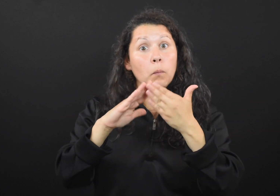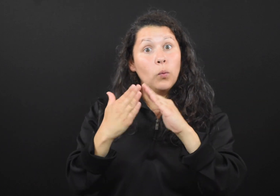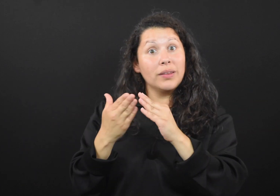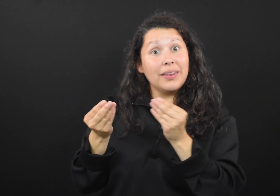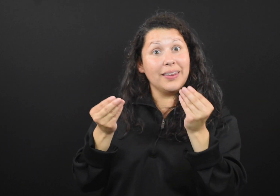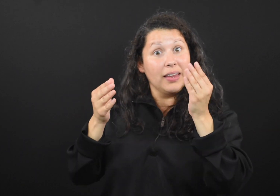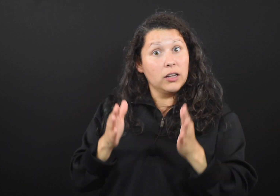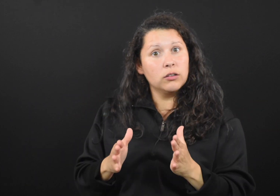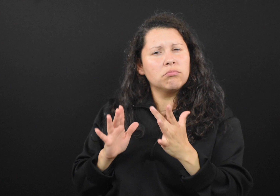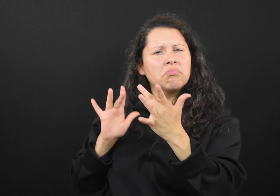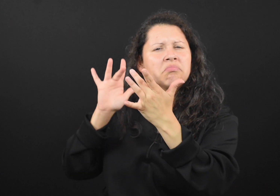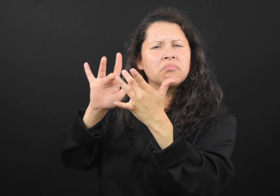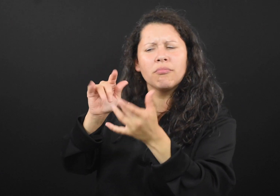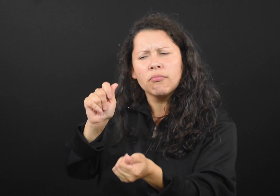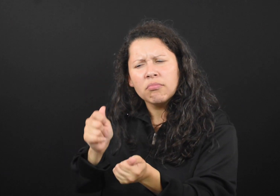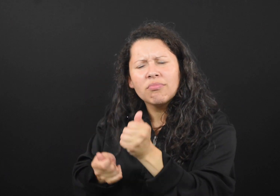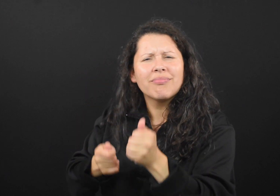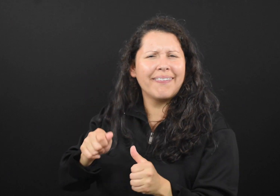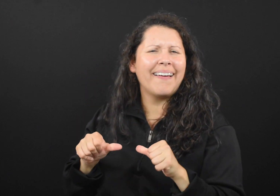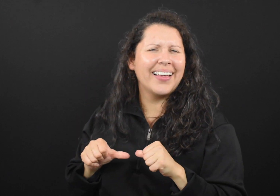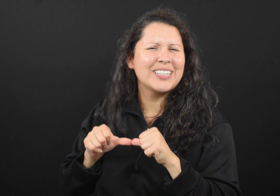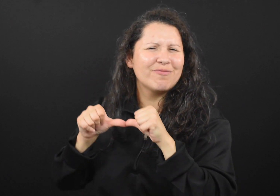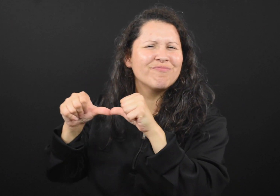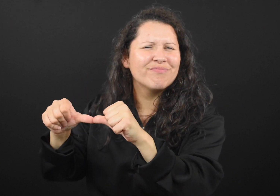Community Liaisons will adjust their outreach as needed.